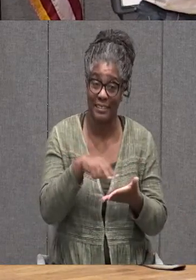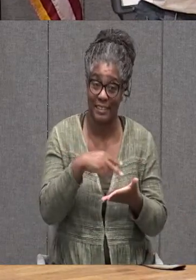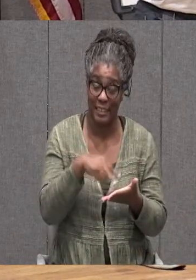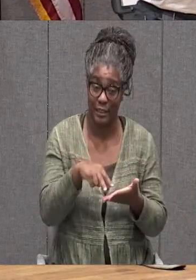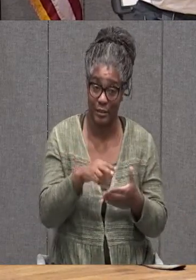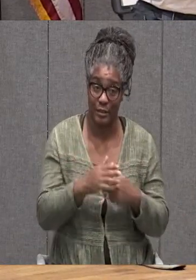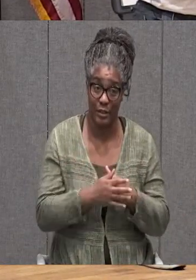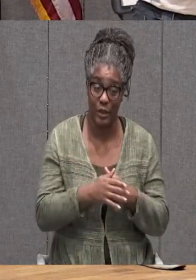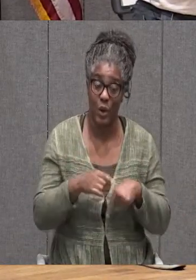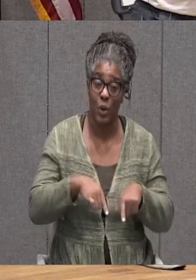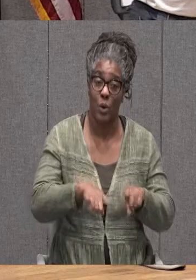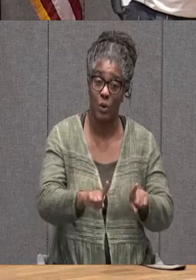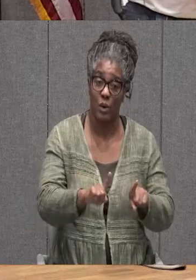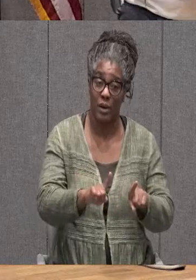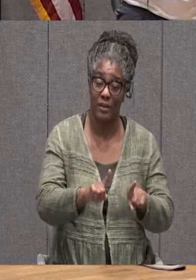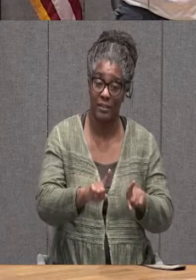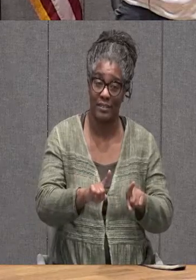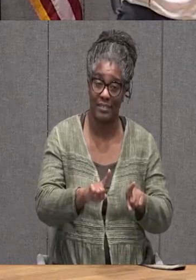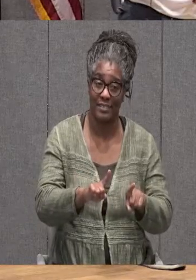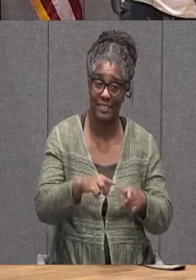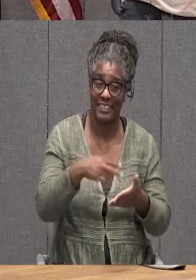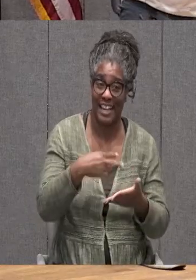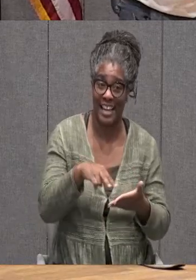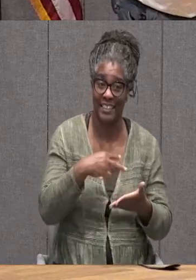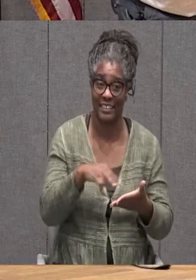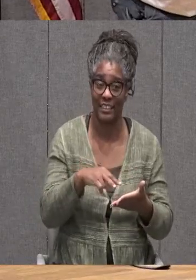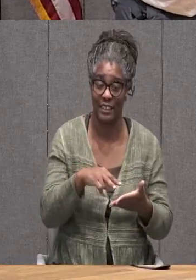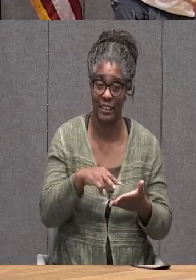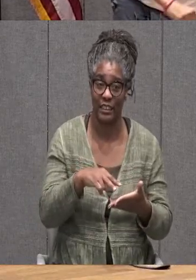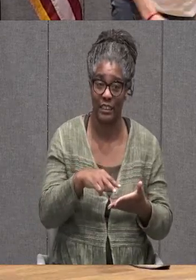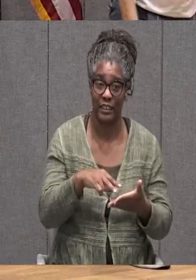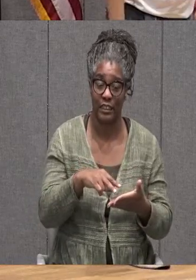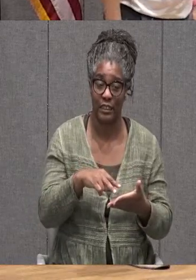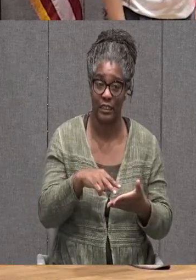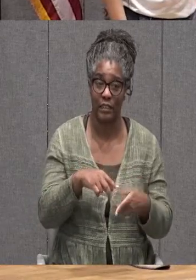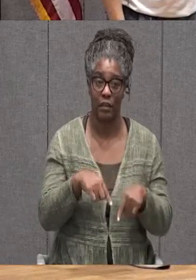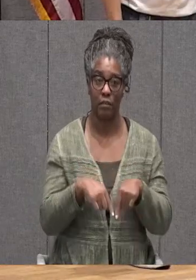we want to make sure we're grooving a little bit, we're not dancing like Frankenstein here.